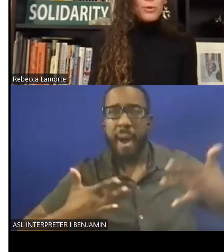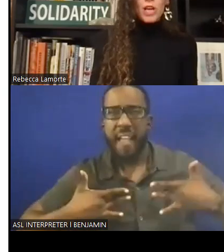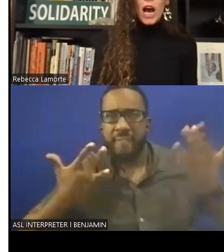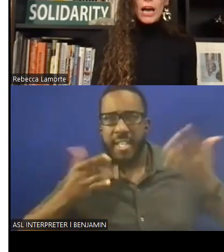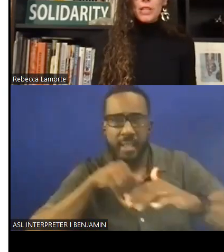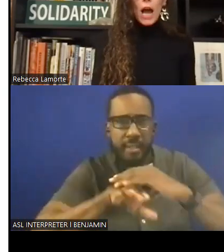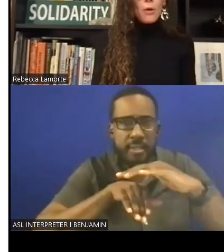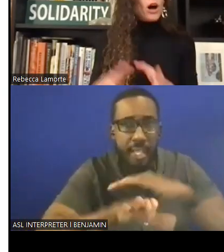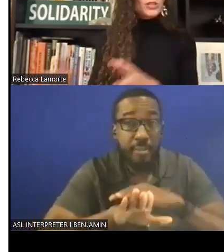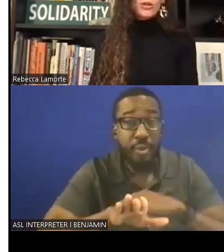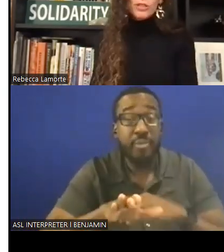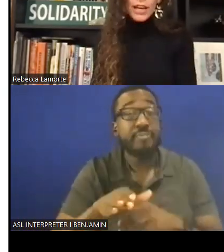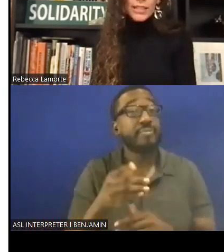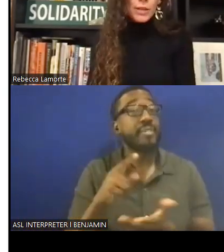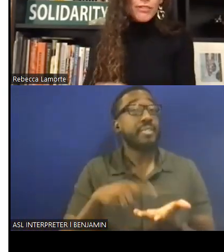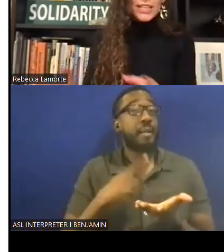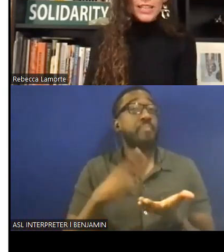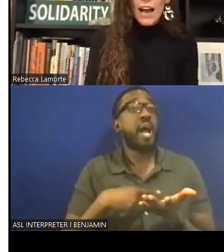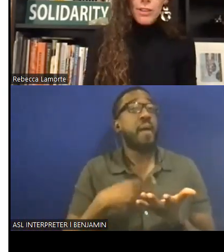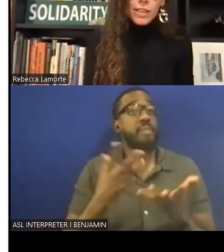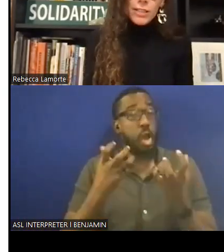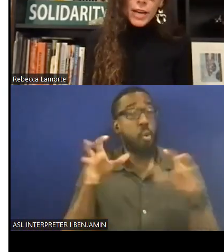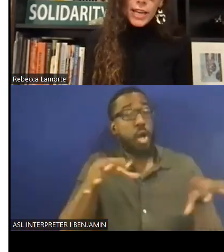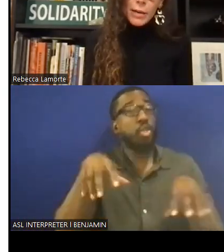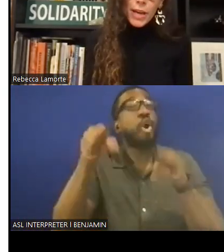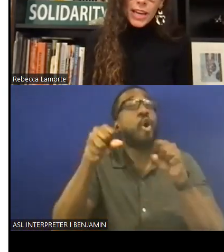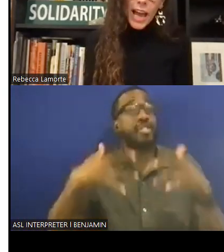There were times I wanted to host events, but if I didn't have the funds in my campaign account